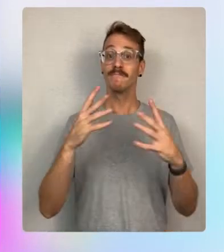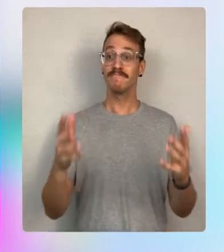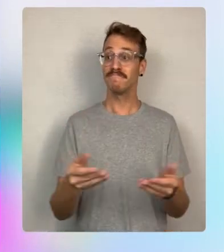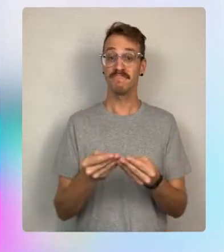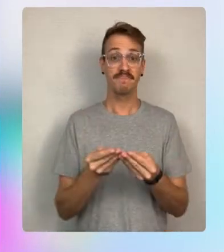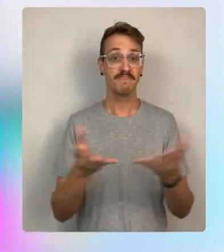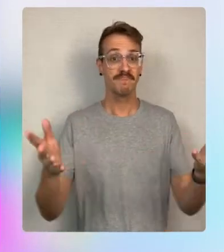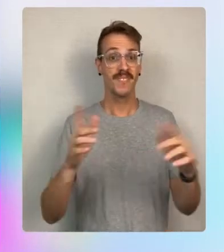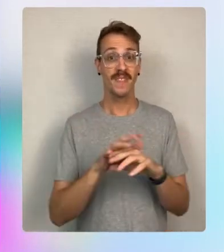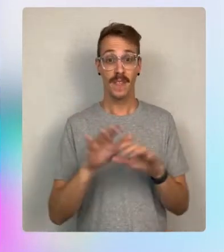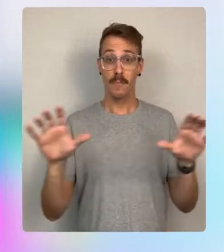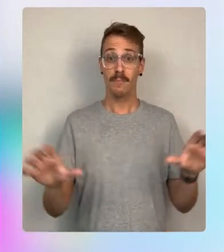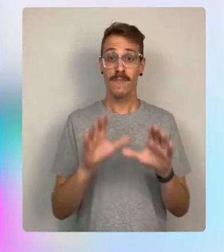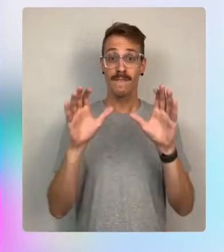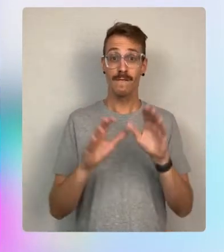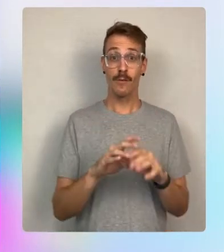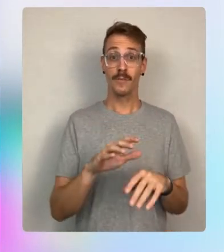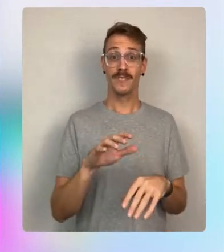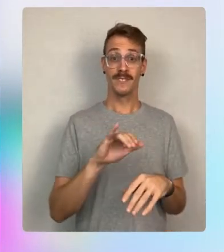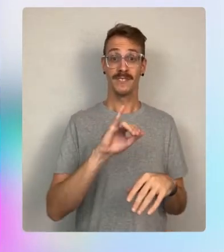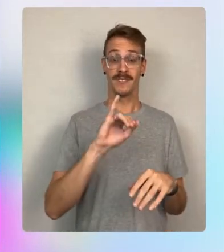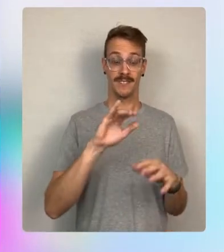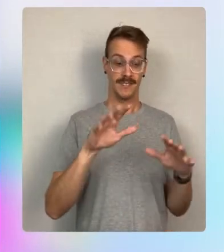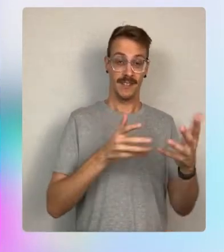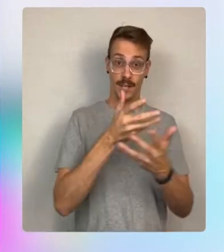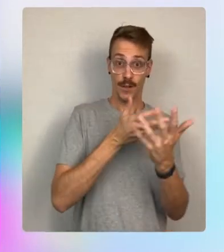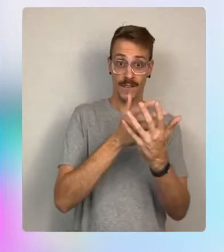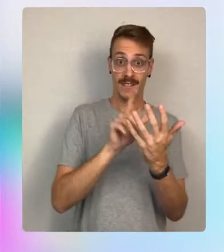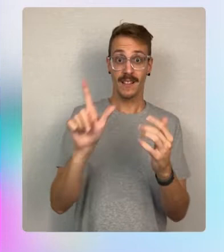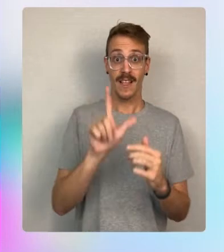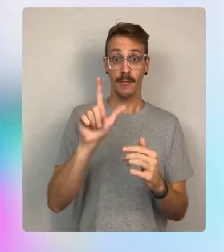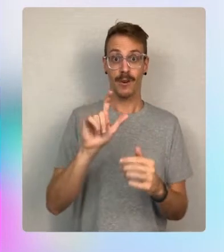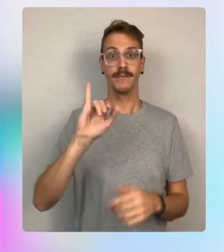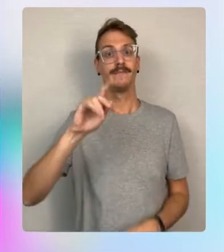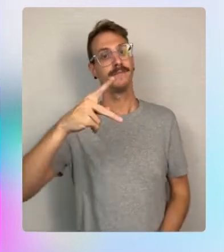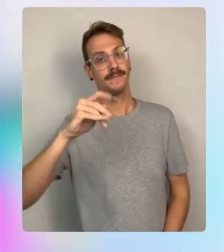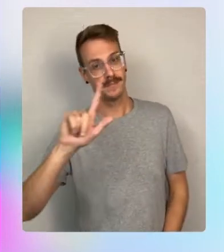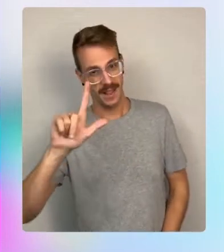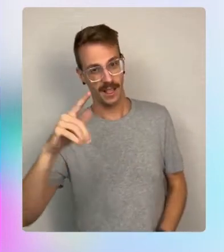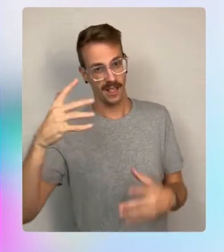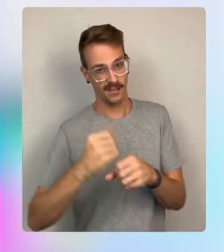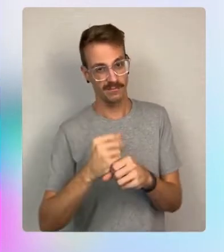We introduced the Performance Interface Library, or PIL, two years ago.